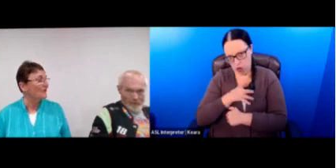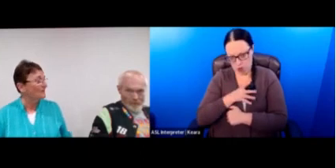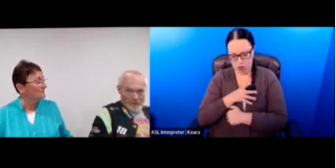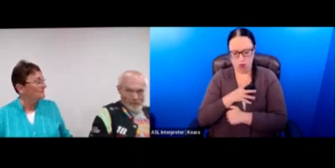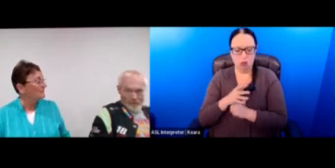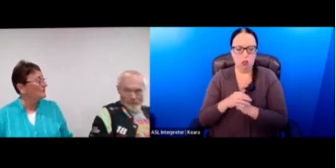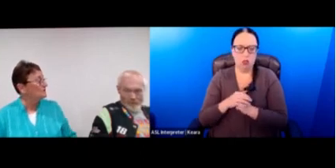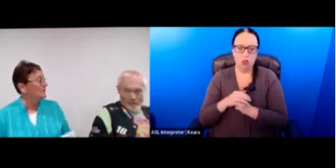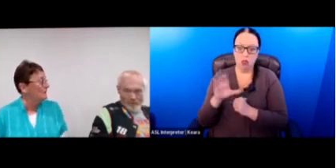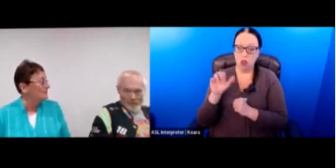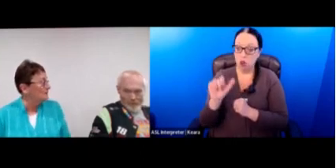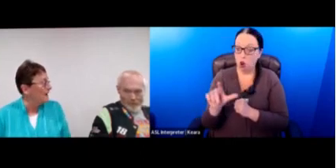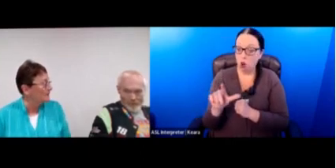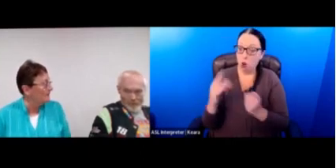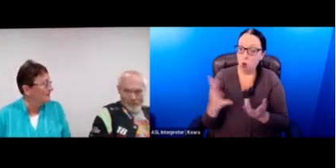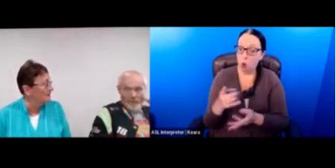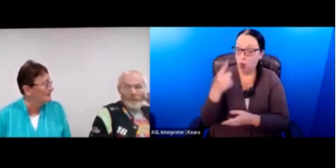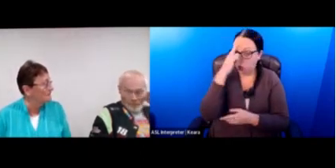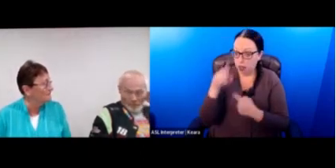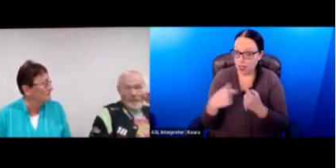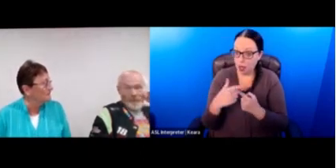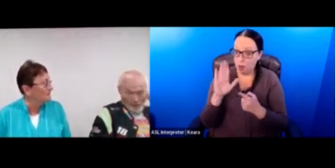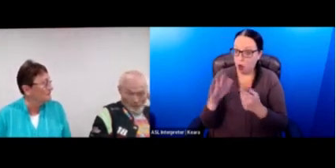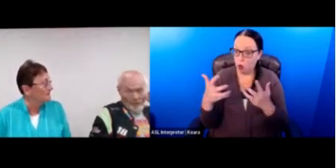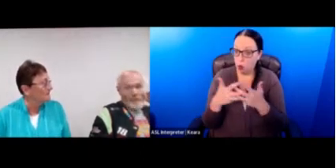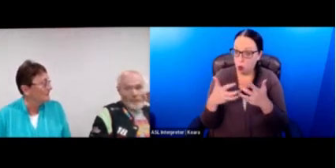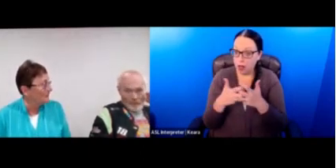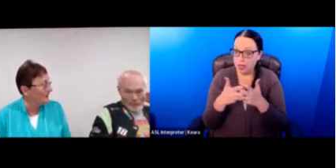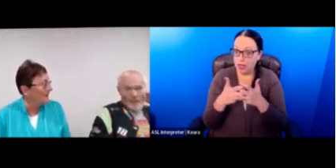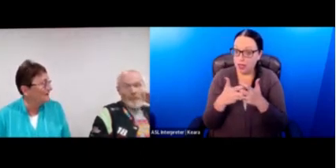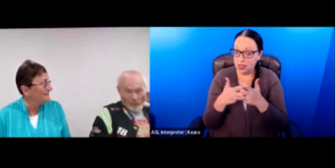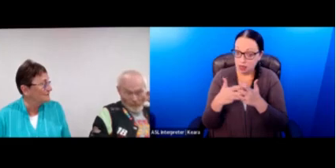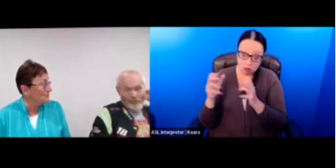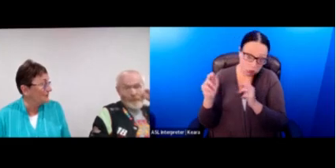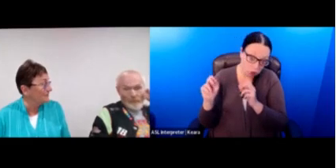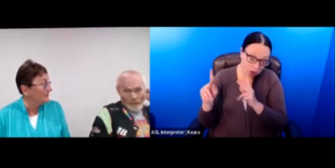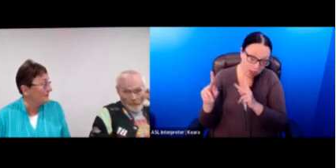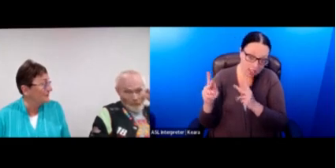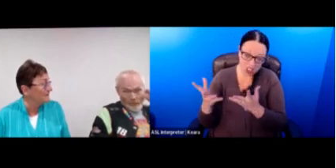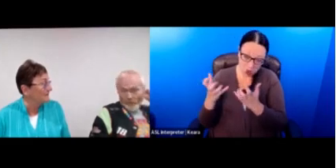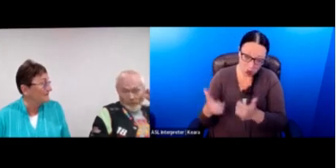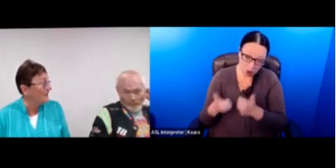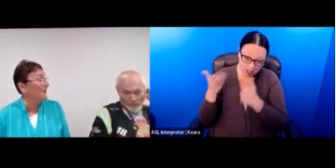Carl, what did you think about your housemates? They Okay, did you want to live there? No.